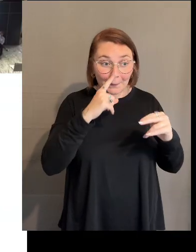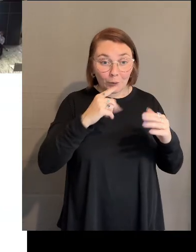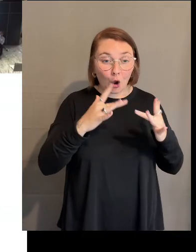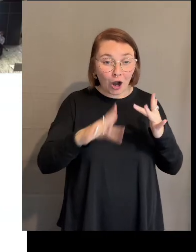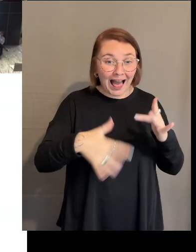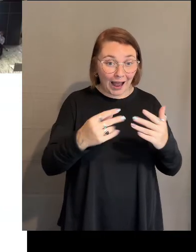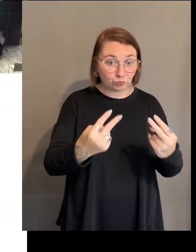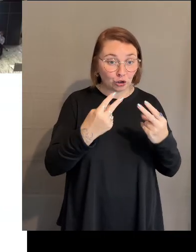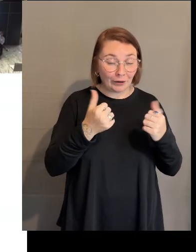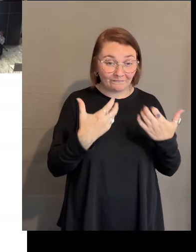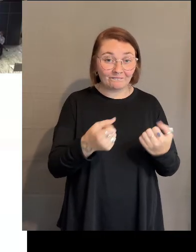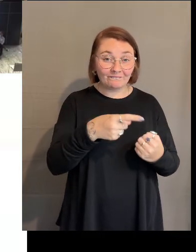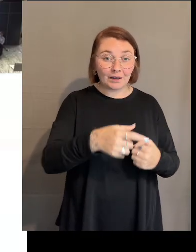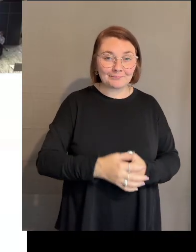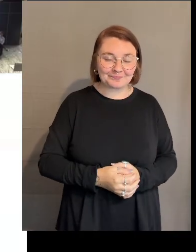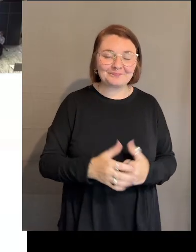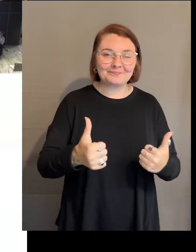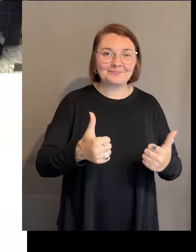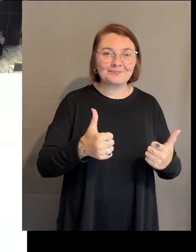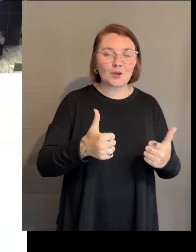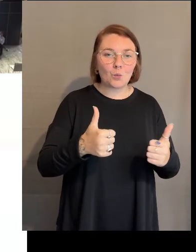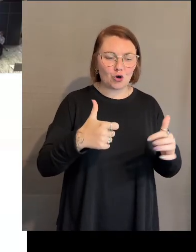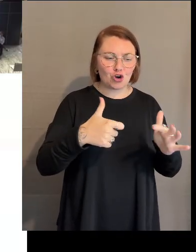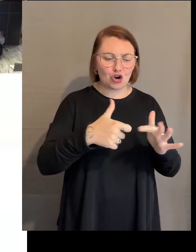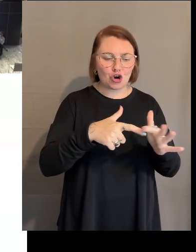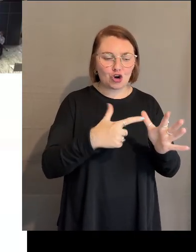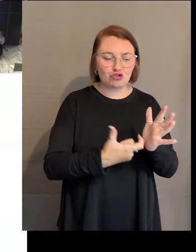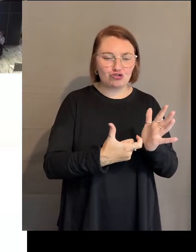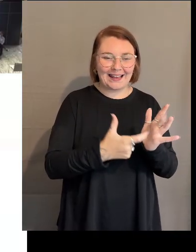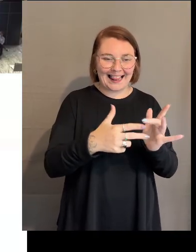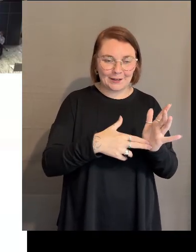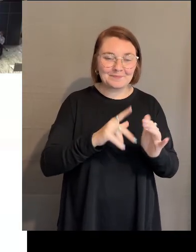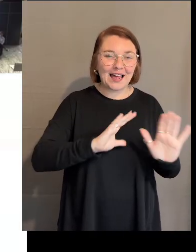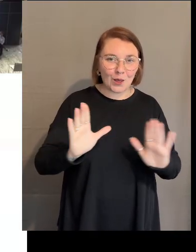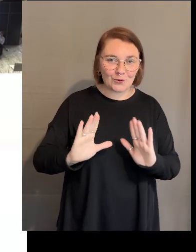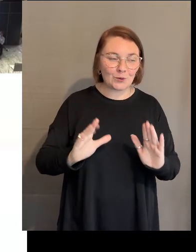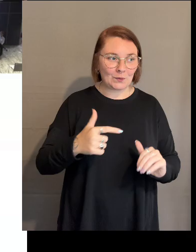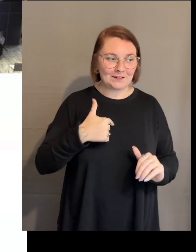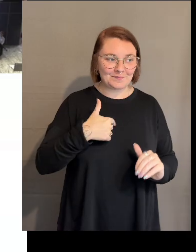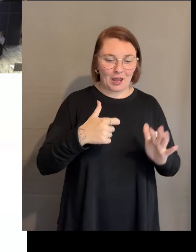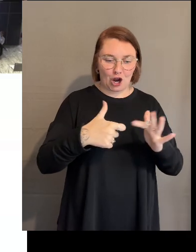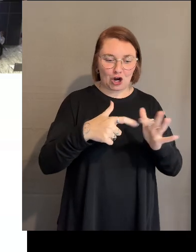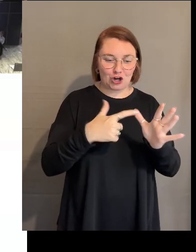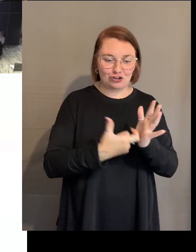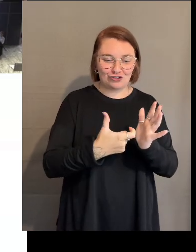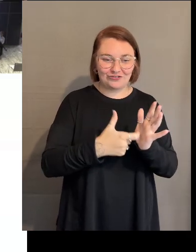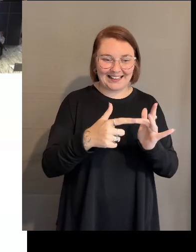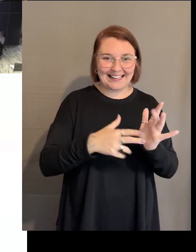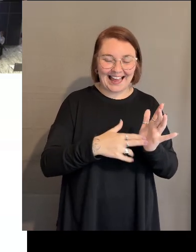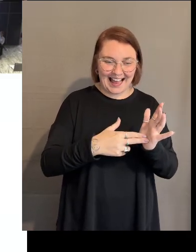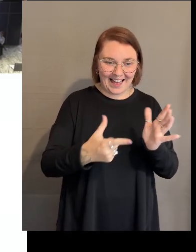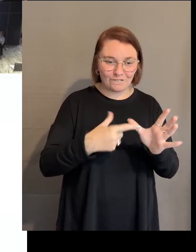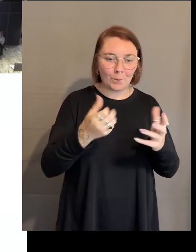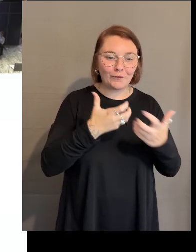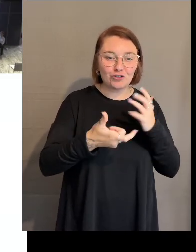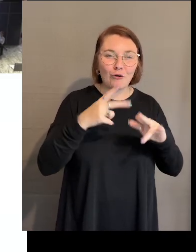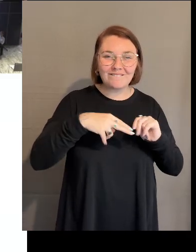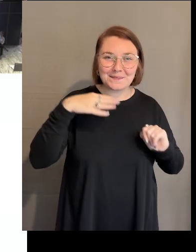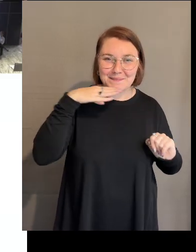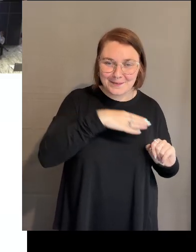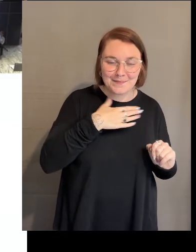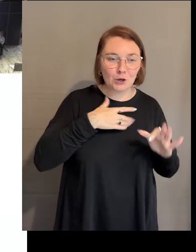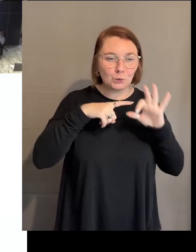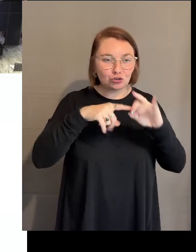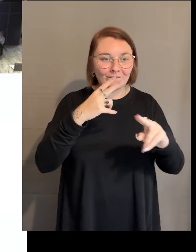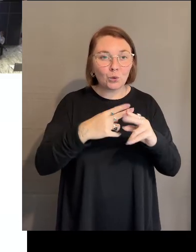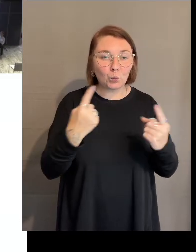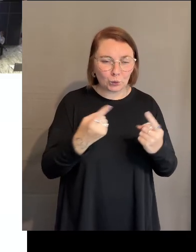Okay, okay, we'll go to Corinna, and then we might come… Hello, I'm… oh, Corinna, from University of Melbourne. My question was for… is it… yup, yup? How do I say it?